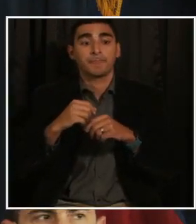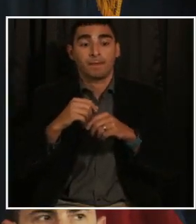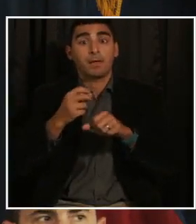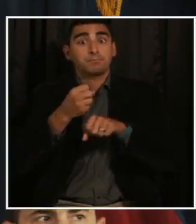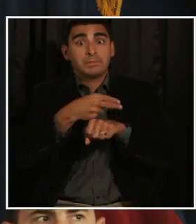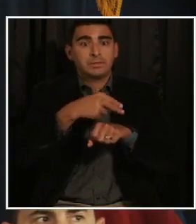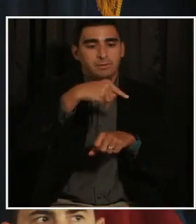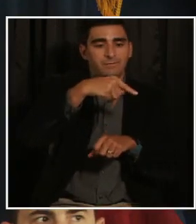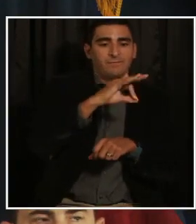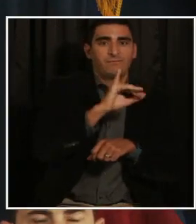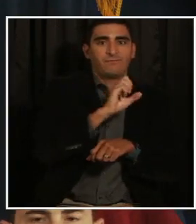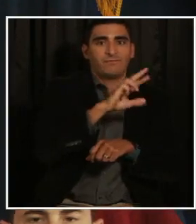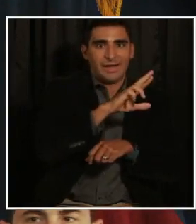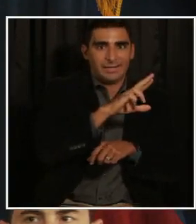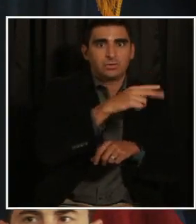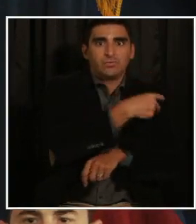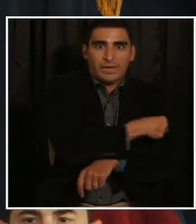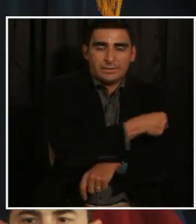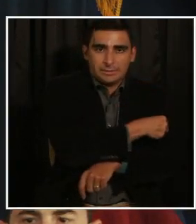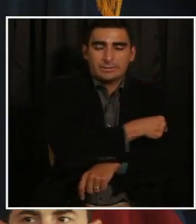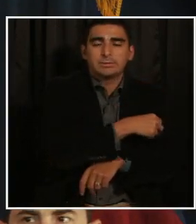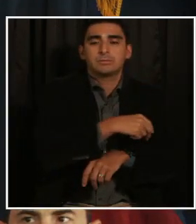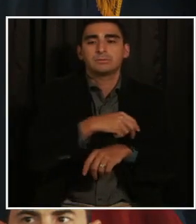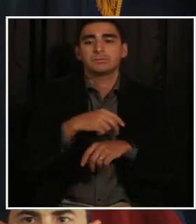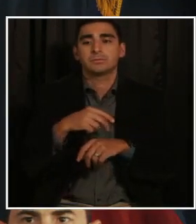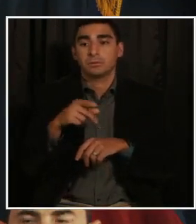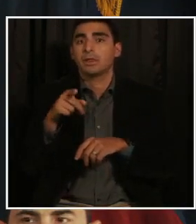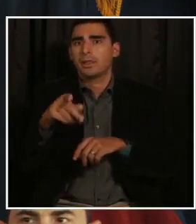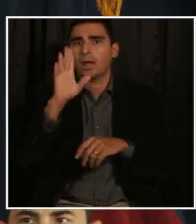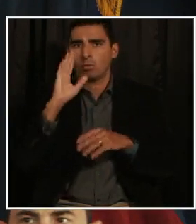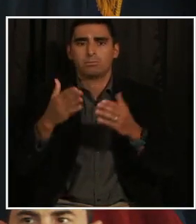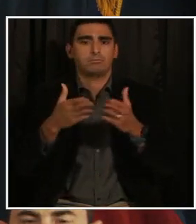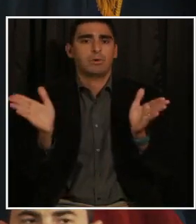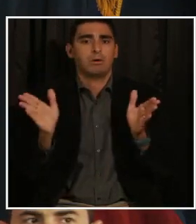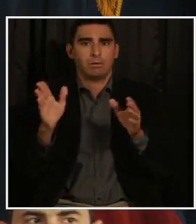we're expecting that that will be broadly available um september 20th on the pfizer